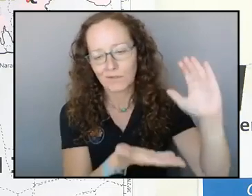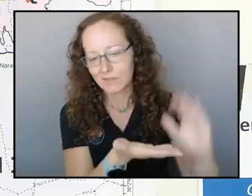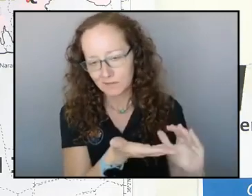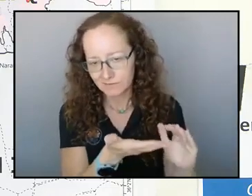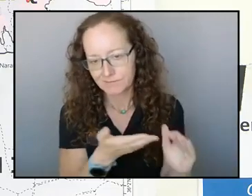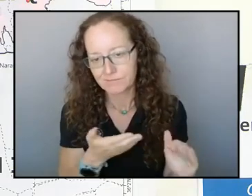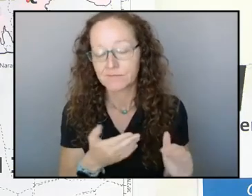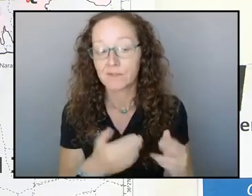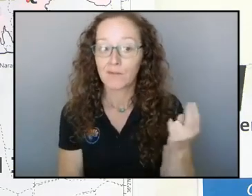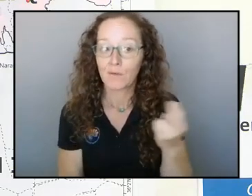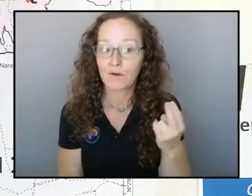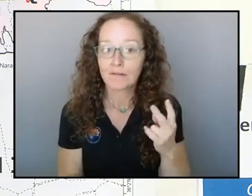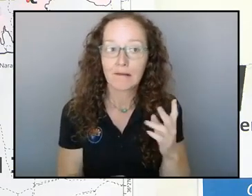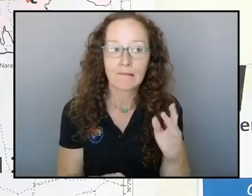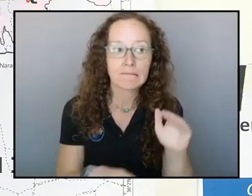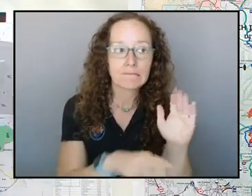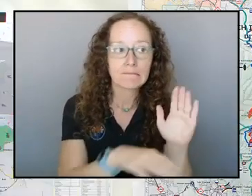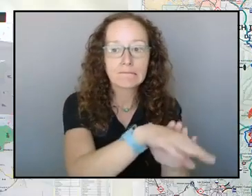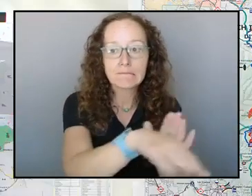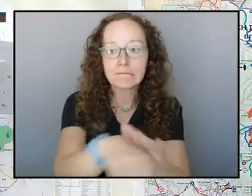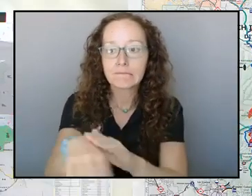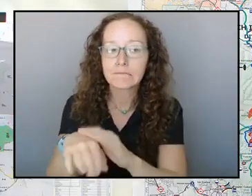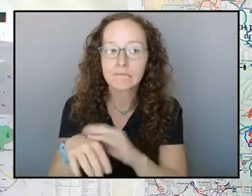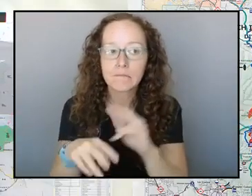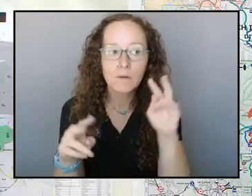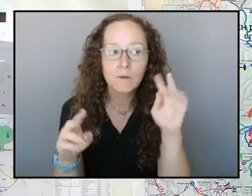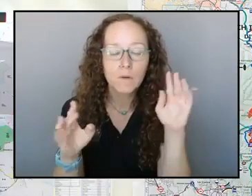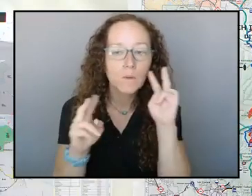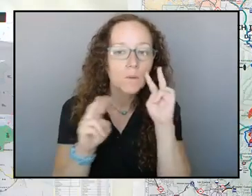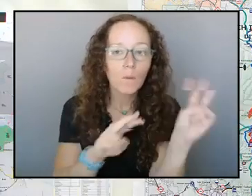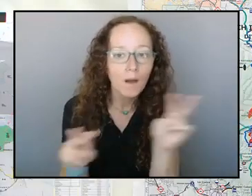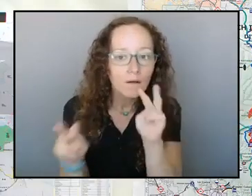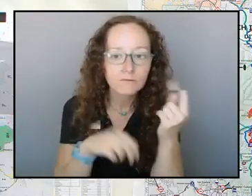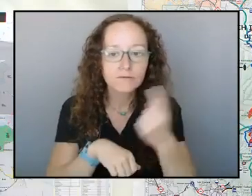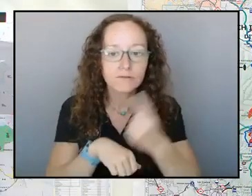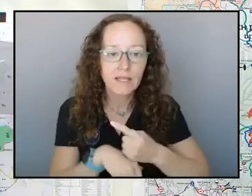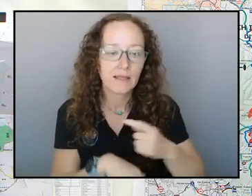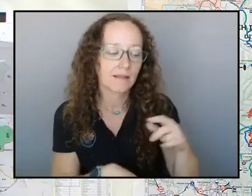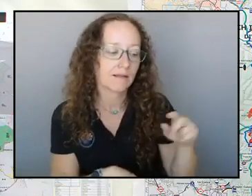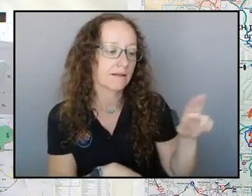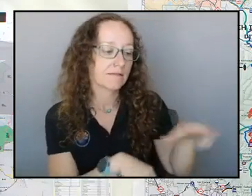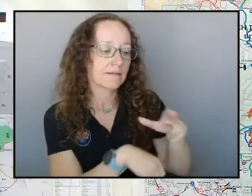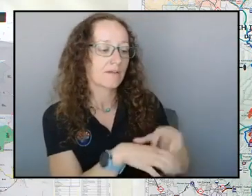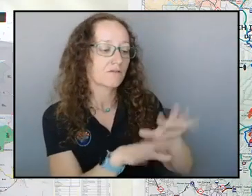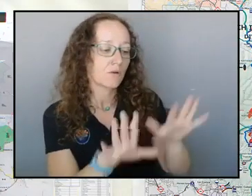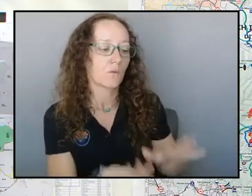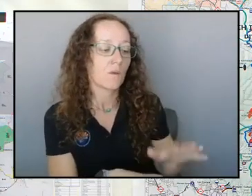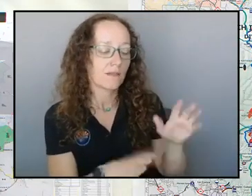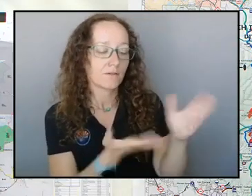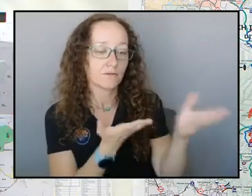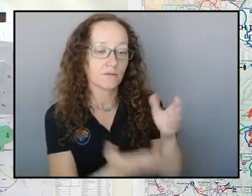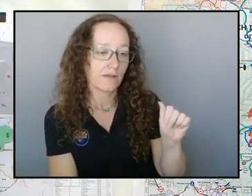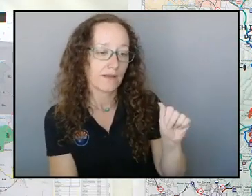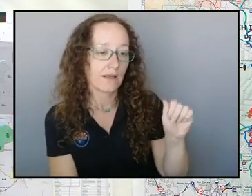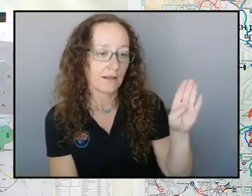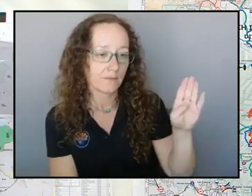Weather Service in Albuquerque had issued a Fire Weather Watch for Thursday and it will likely be upgrading that either